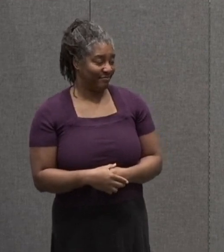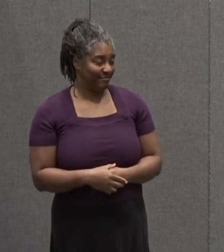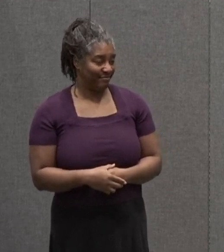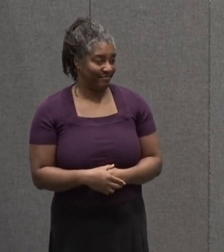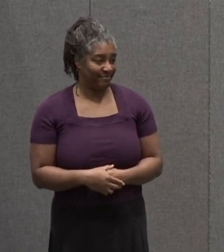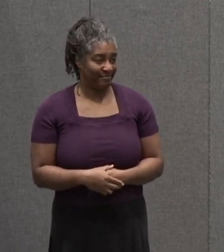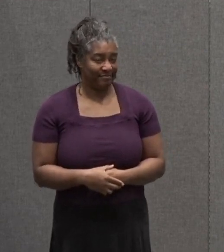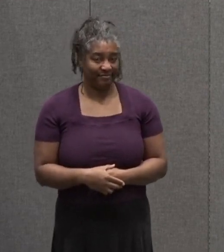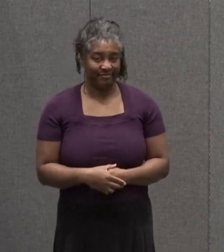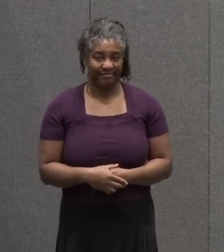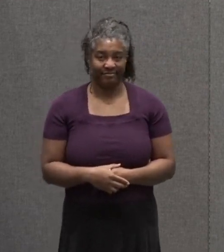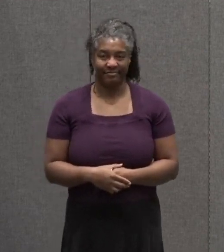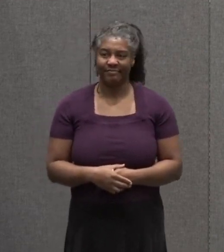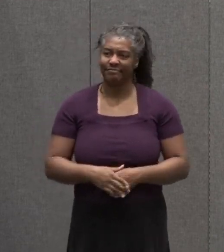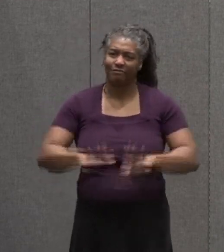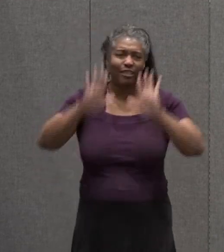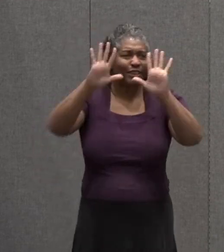Excellent job, yogis whoo.